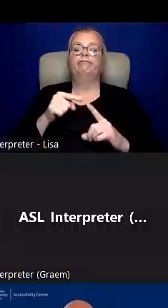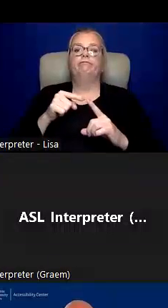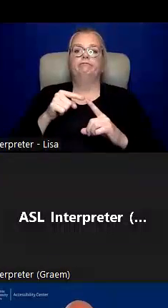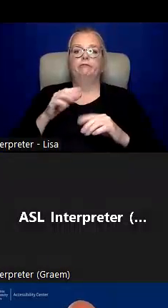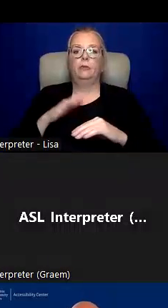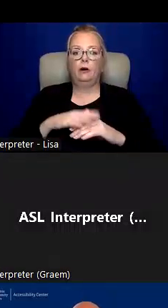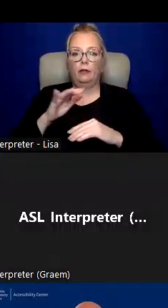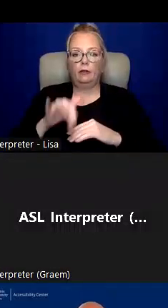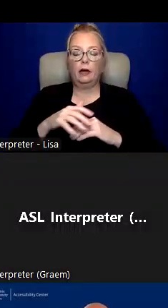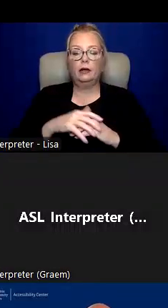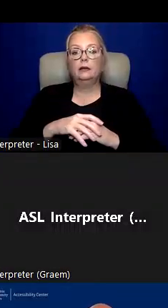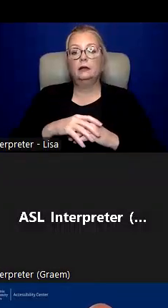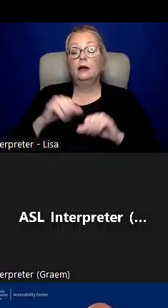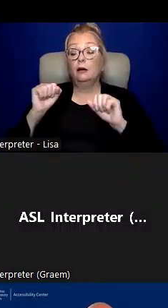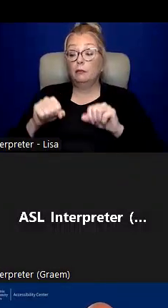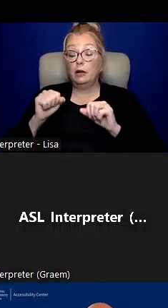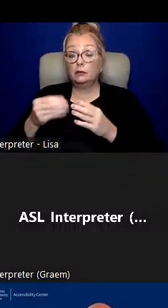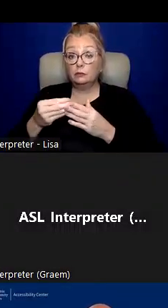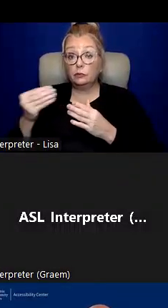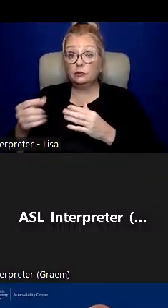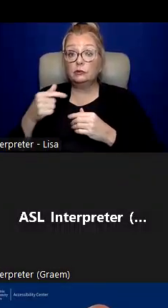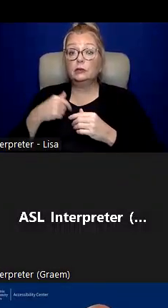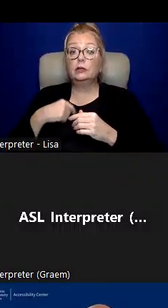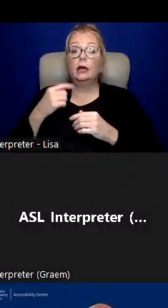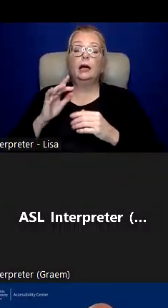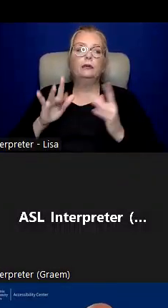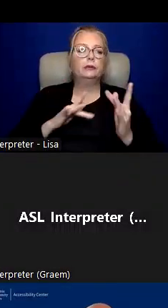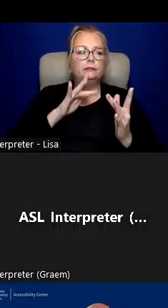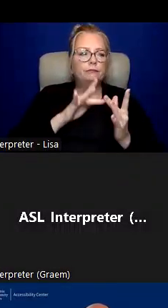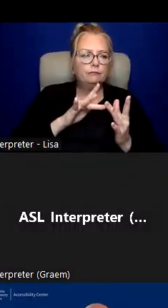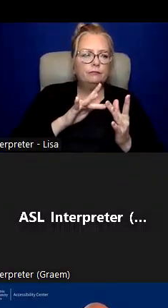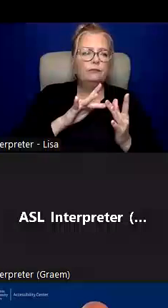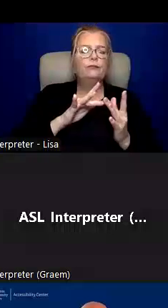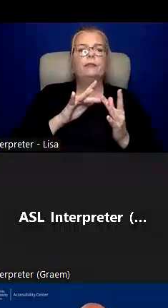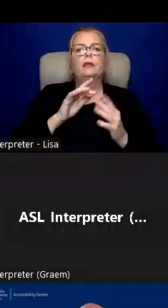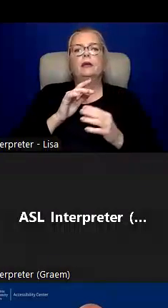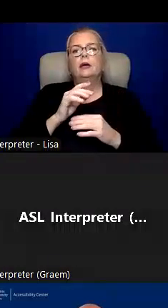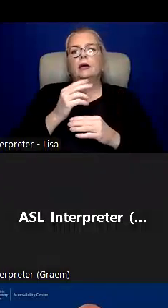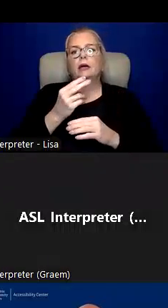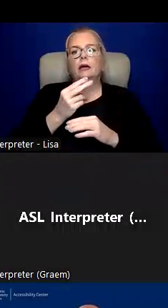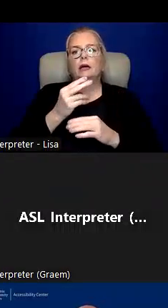I would potentially be reaching out to an end user or purchase requisitioner and asking them, can you